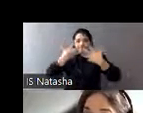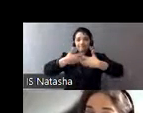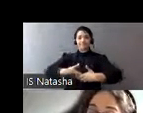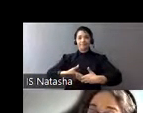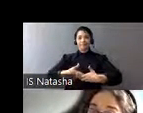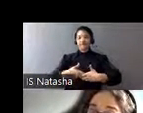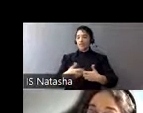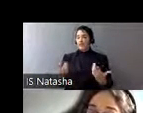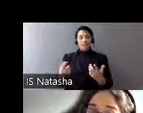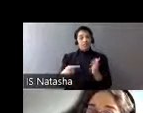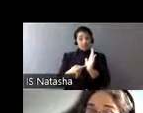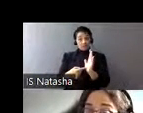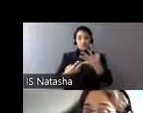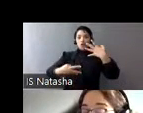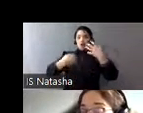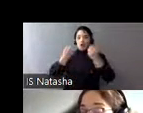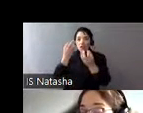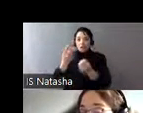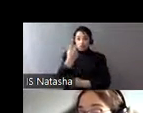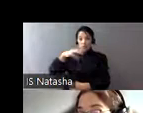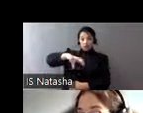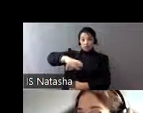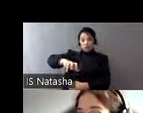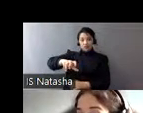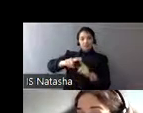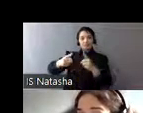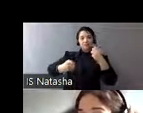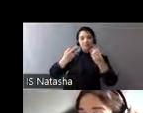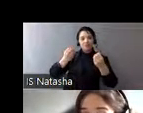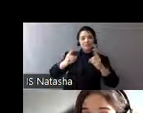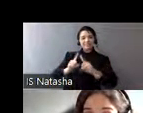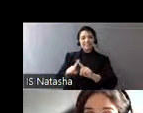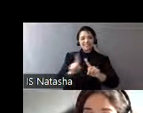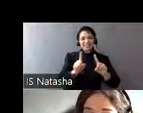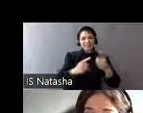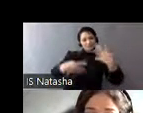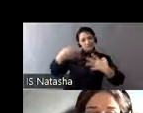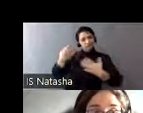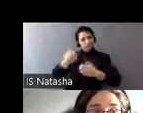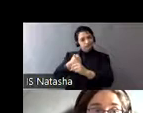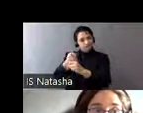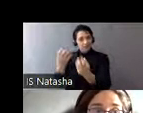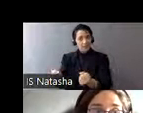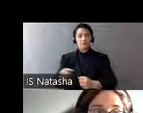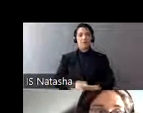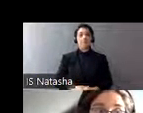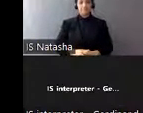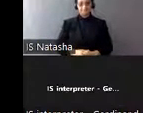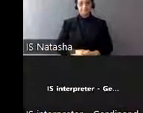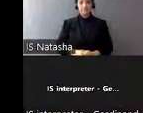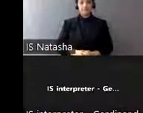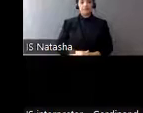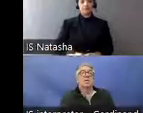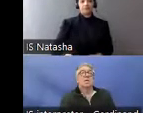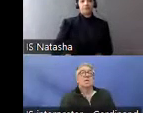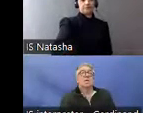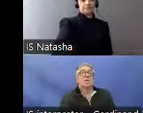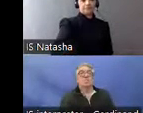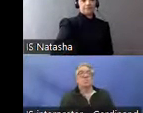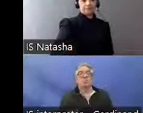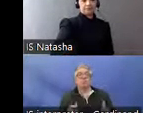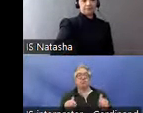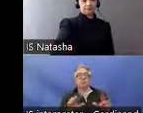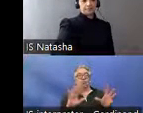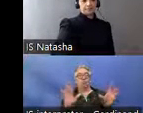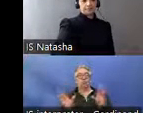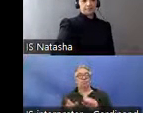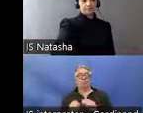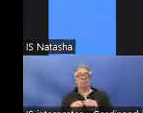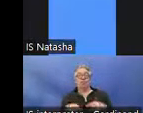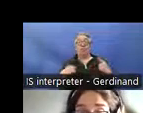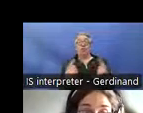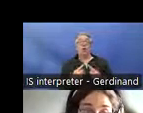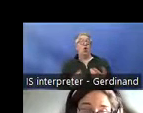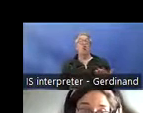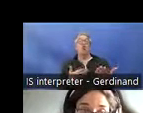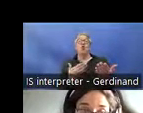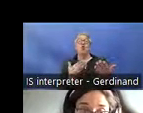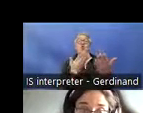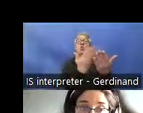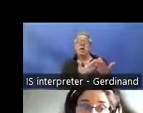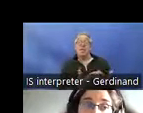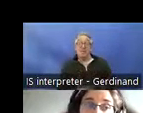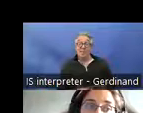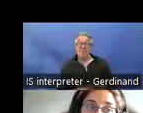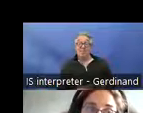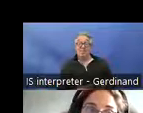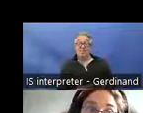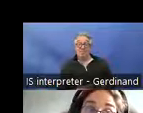even information within their own country, and use it for advocacy.